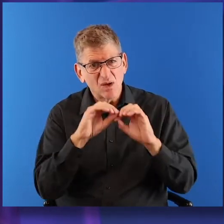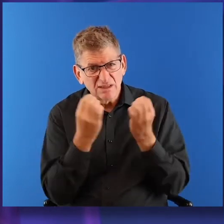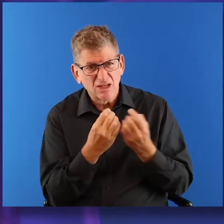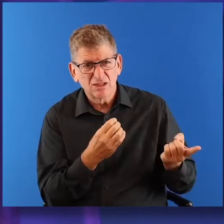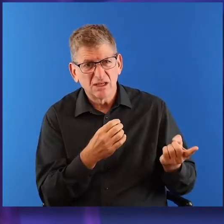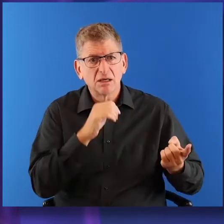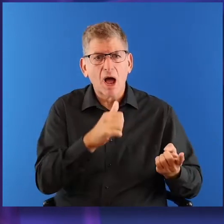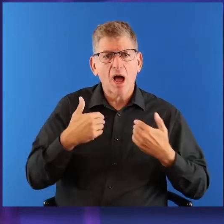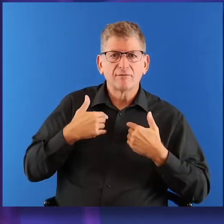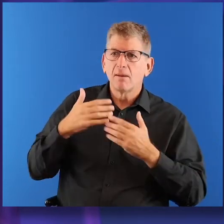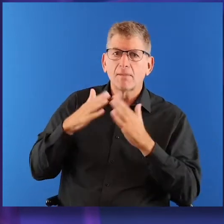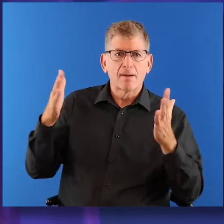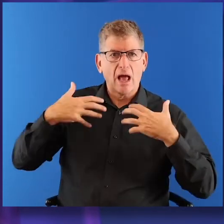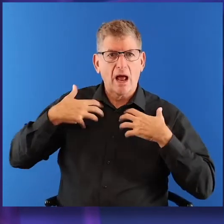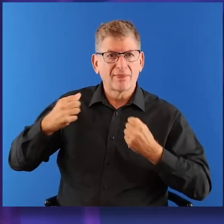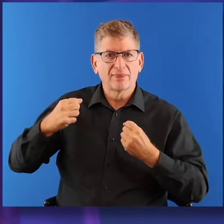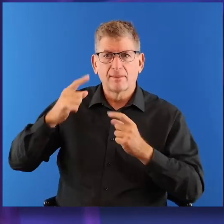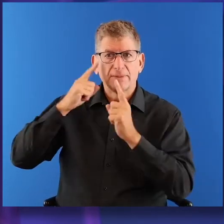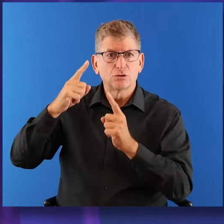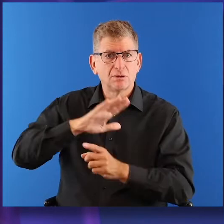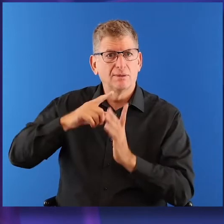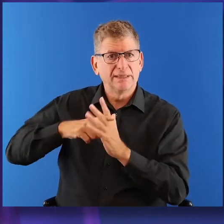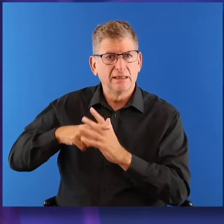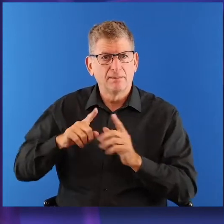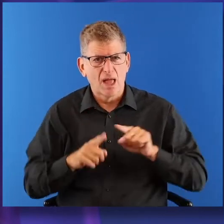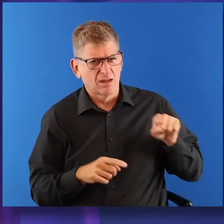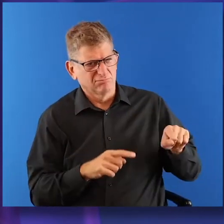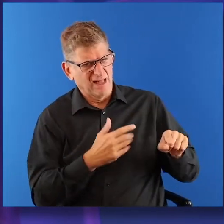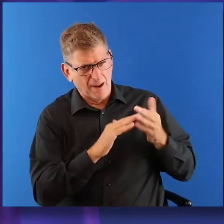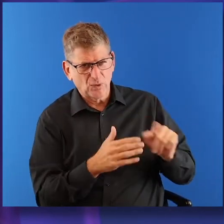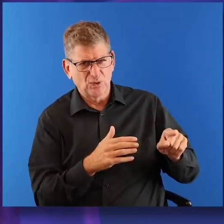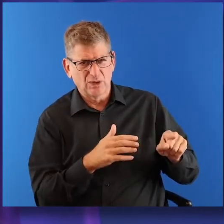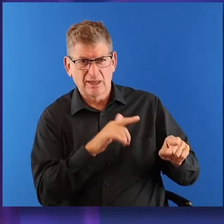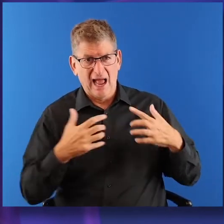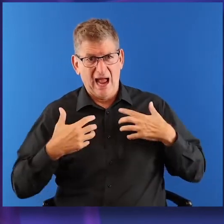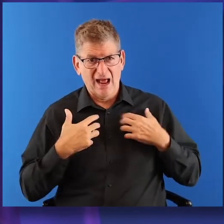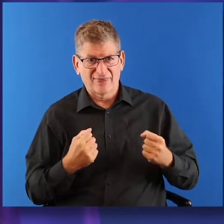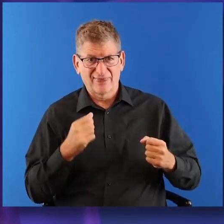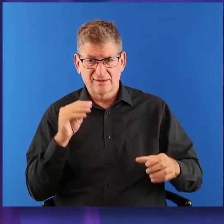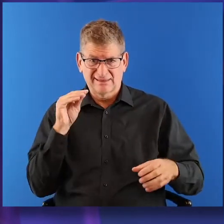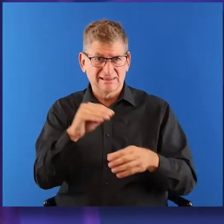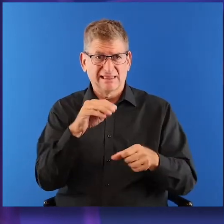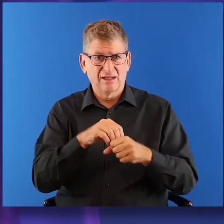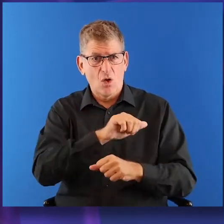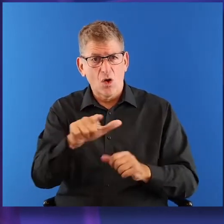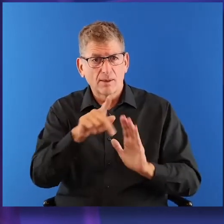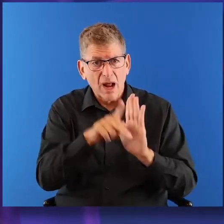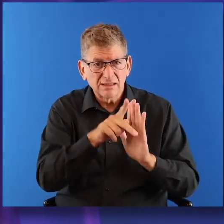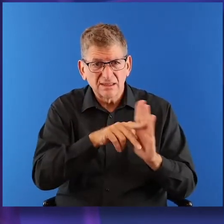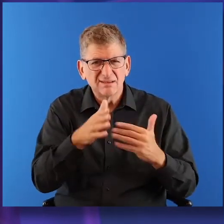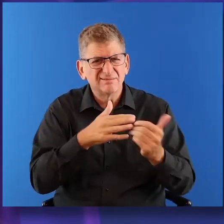is that health is at all policies, no matter what your mission is as a civic organization. There's a health lens that you can take to your work,